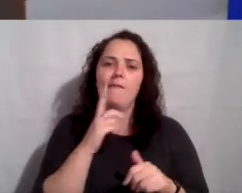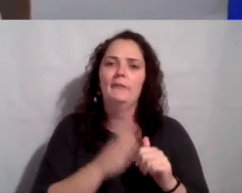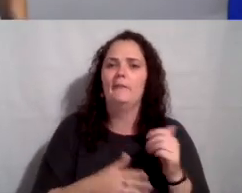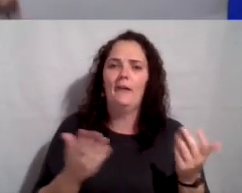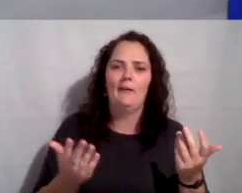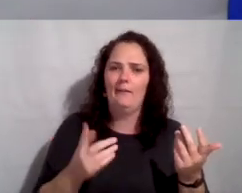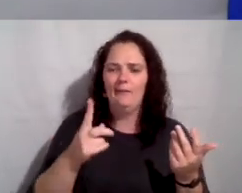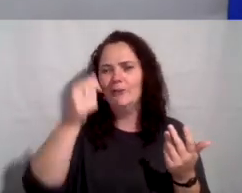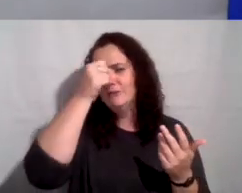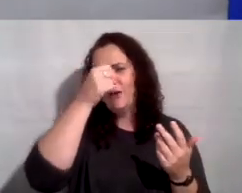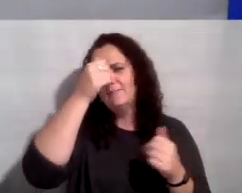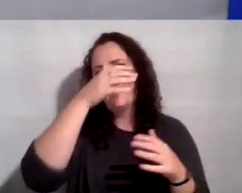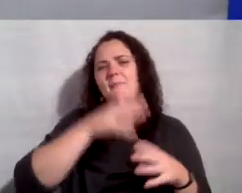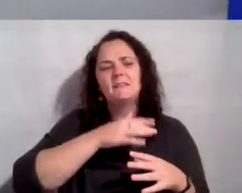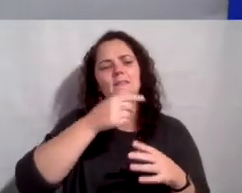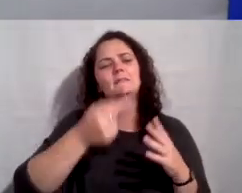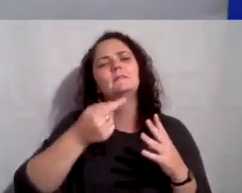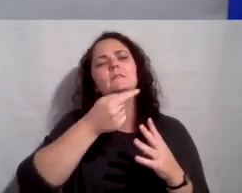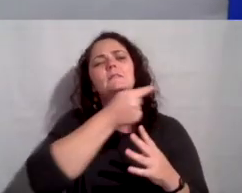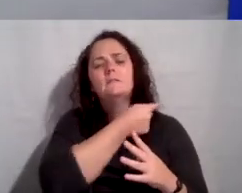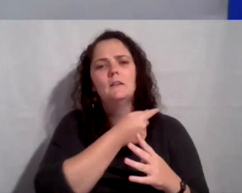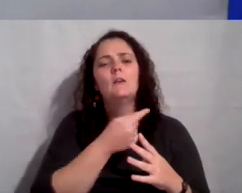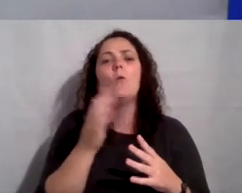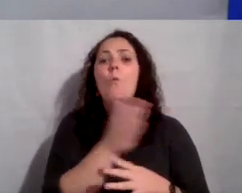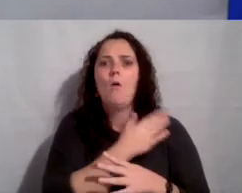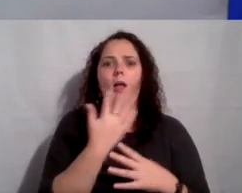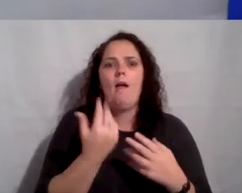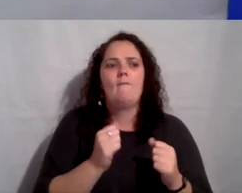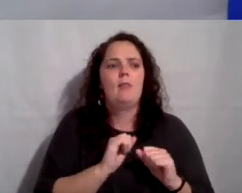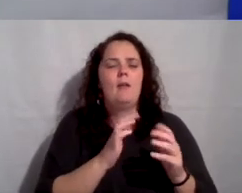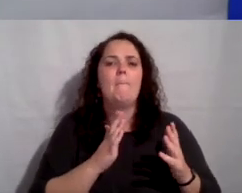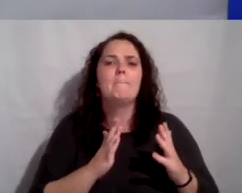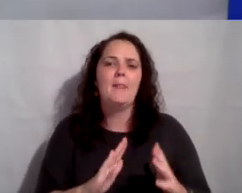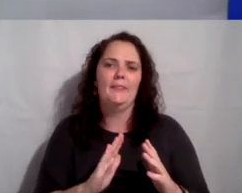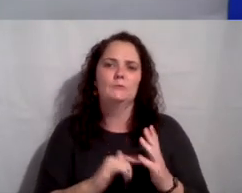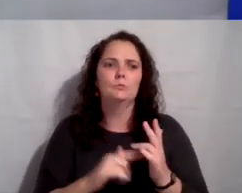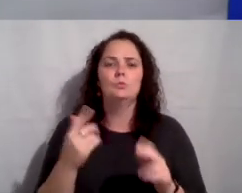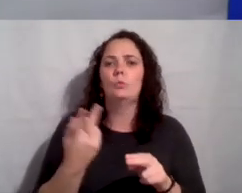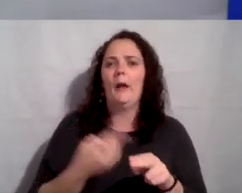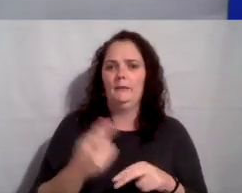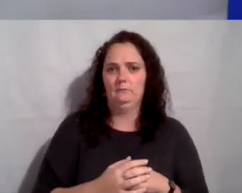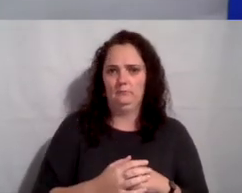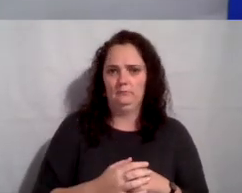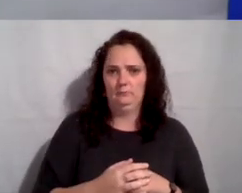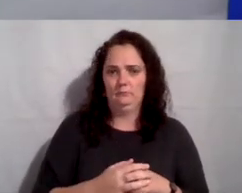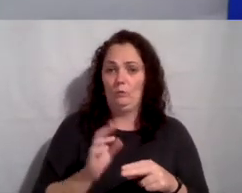Goya, Rembrandt, all these artists that you all know, they all had this method of working – it could be a quick line, could be a slow